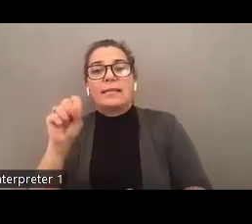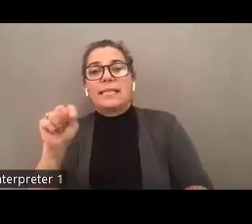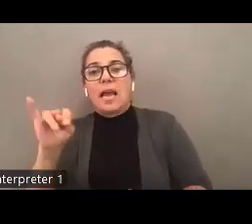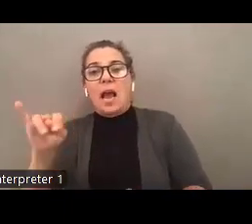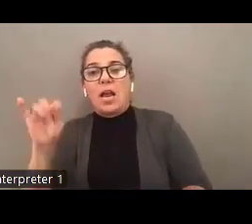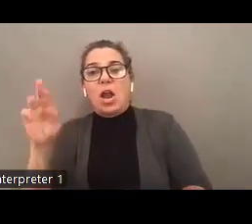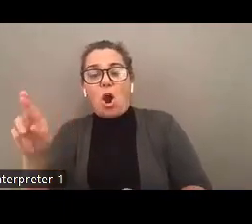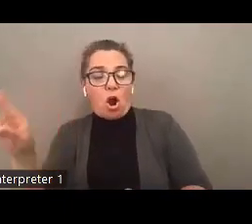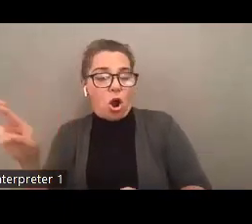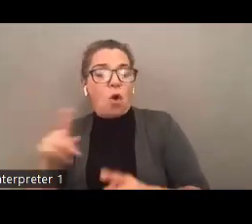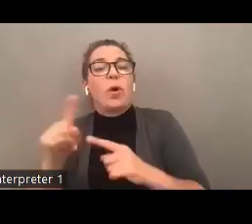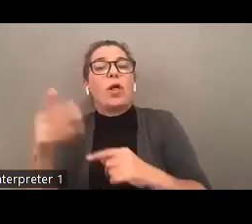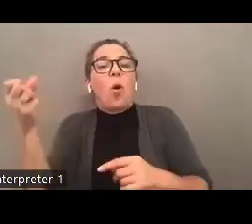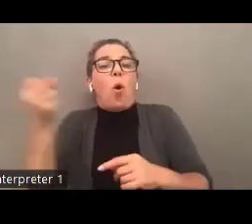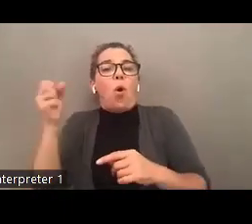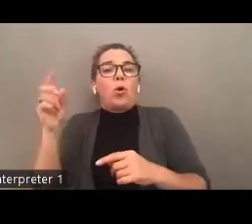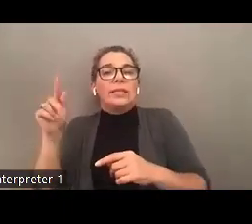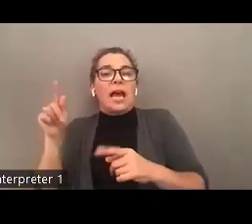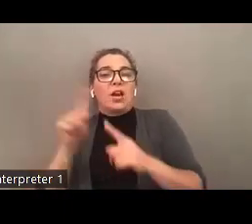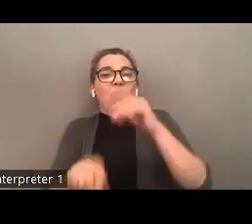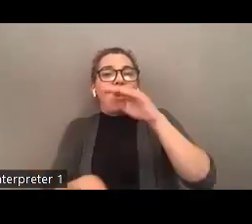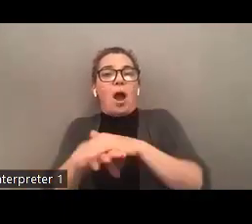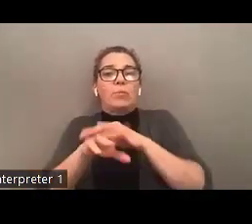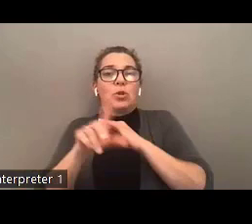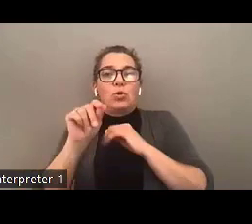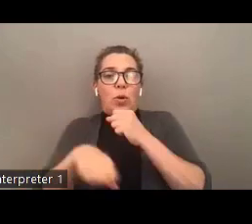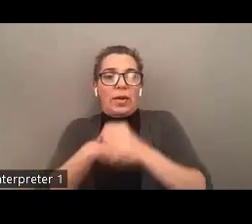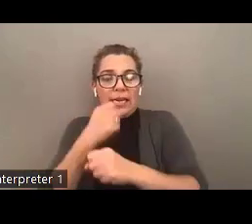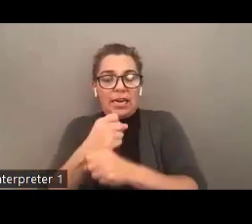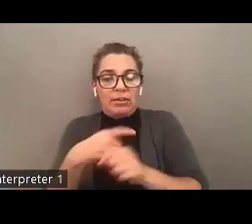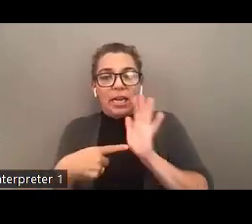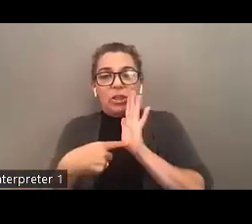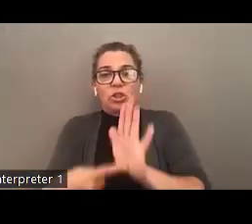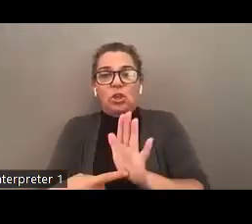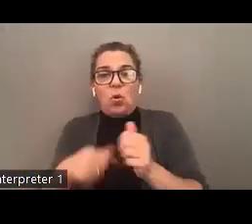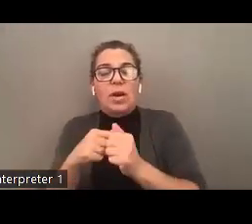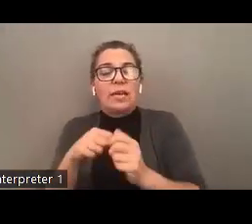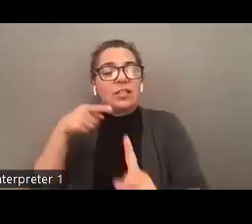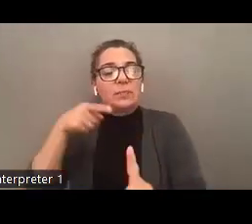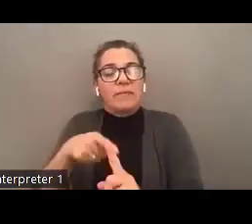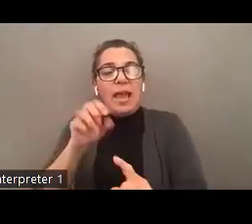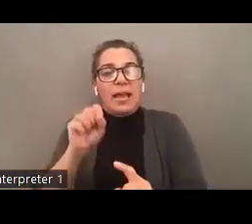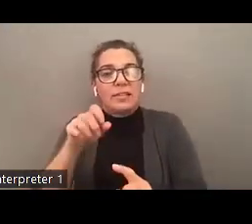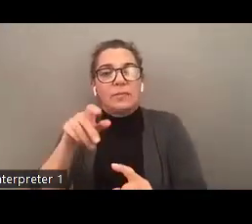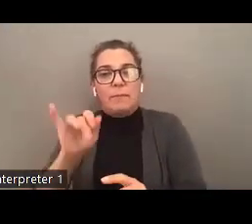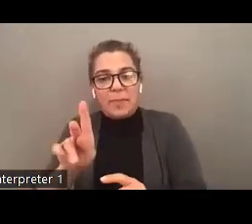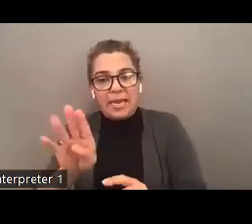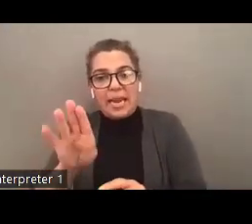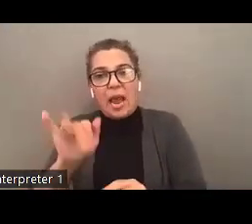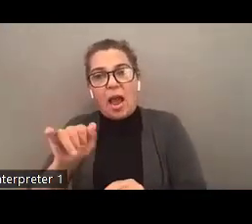for 20 years after the award date as stipulated in the specific SBIR or STTR funding agreement